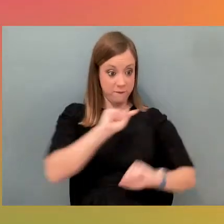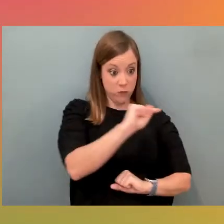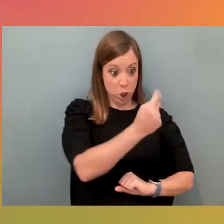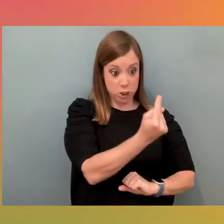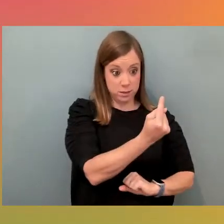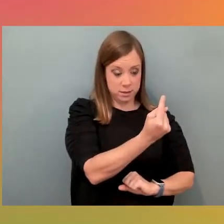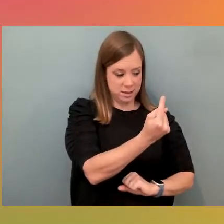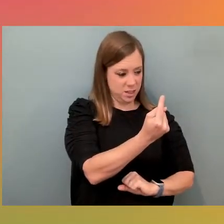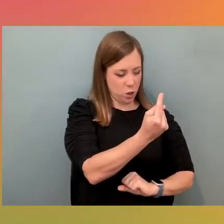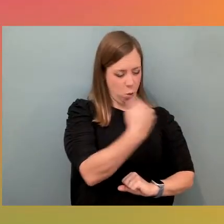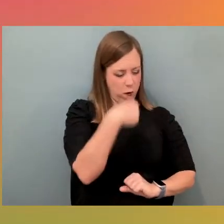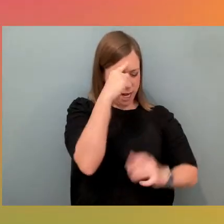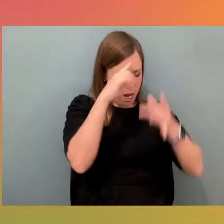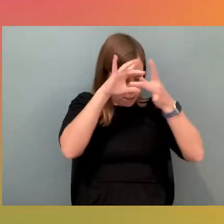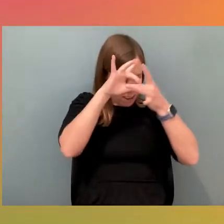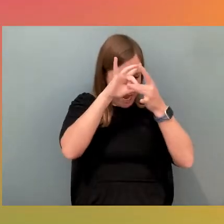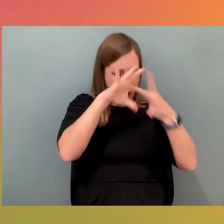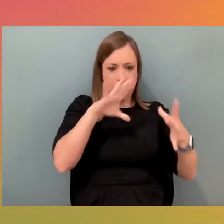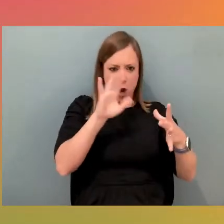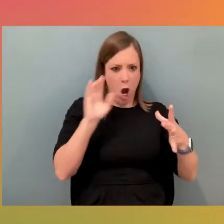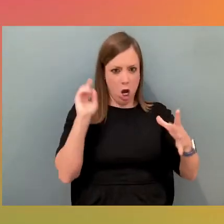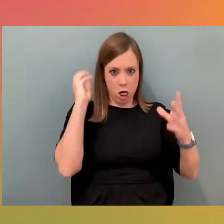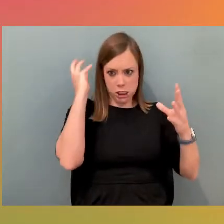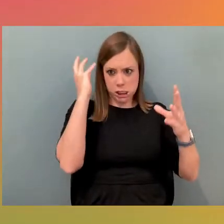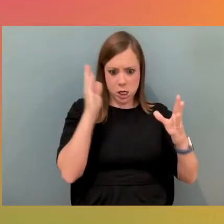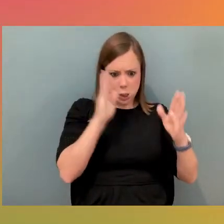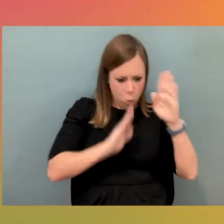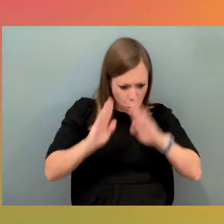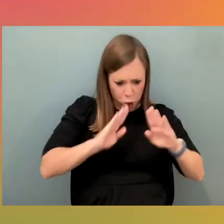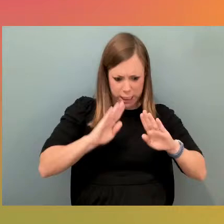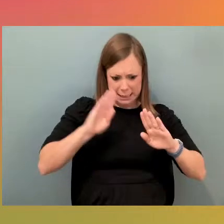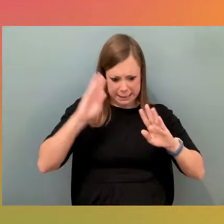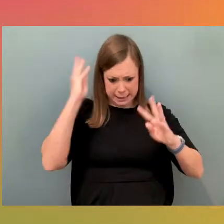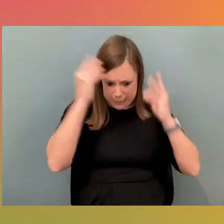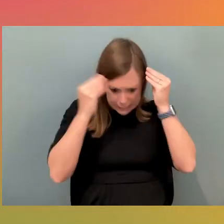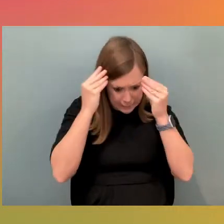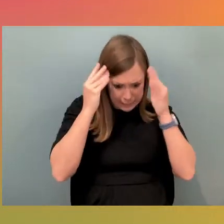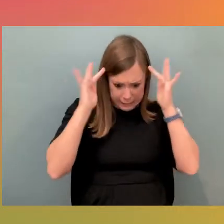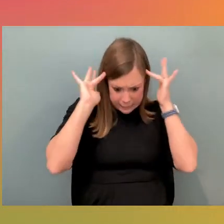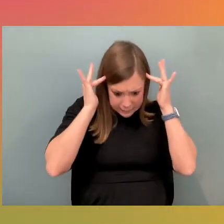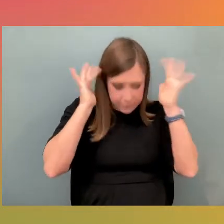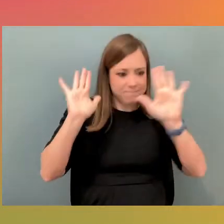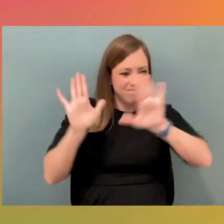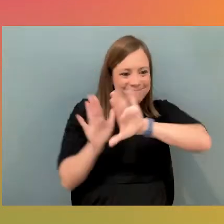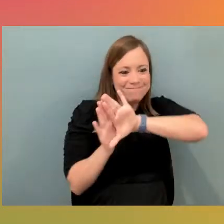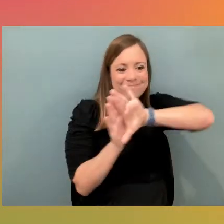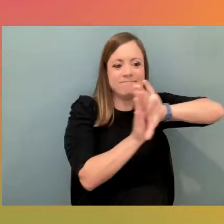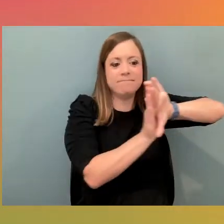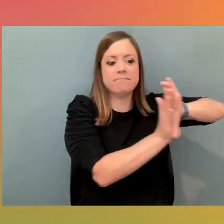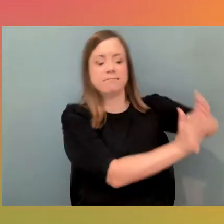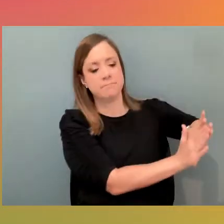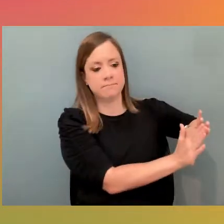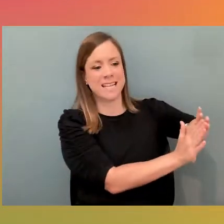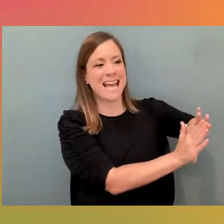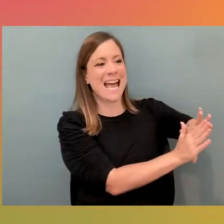IT GIVES US A CHANCE TO SORT OF, LIKE, GET OUT OF THAT NOISE